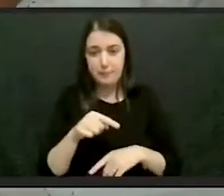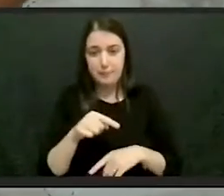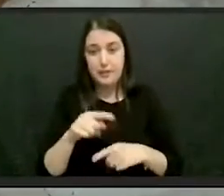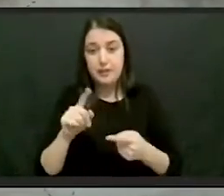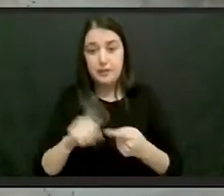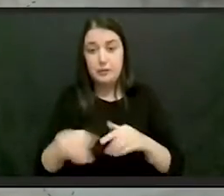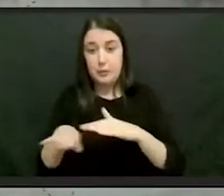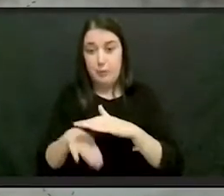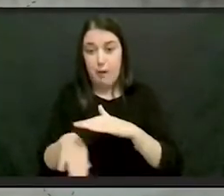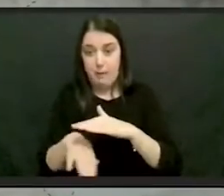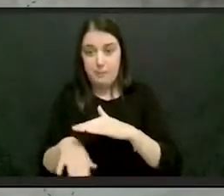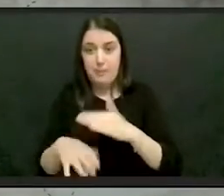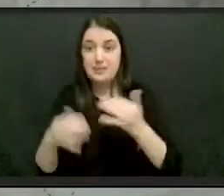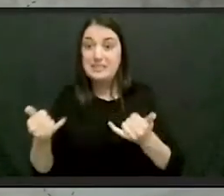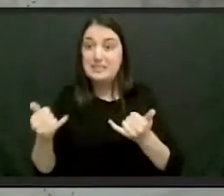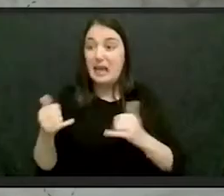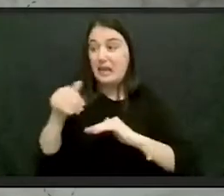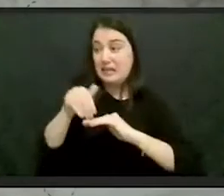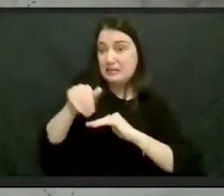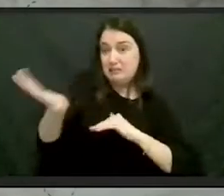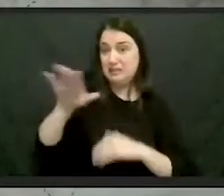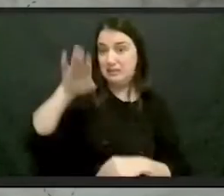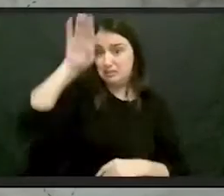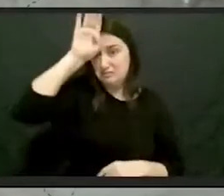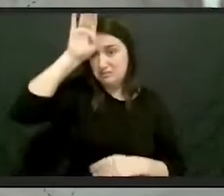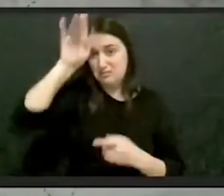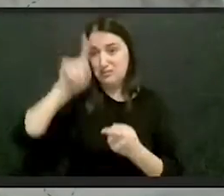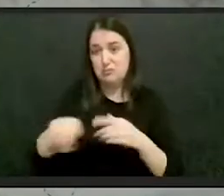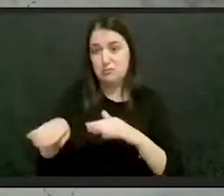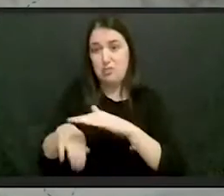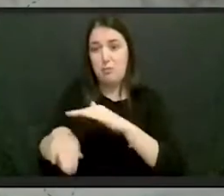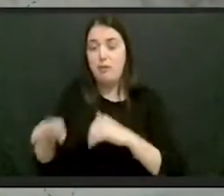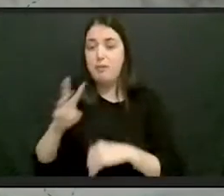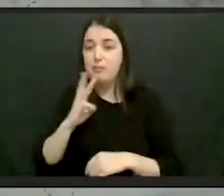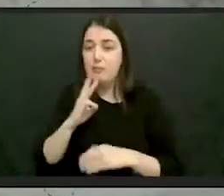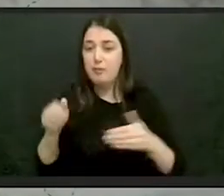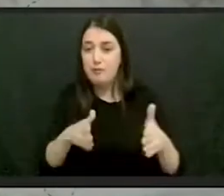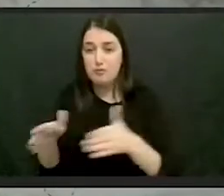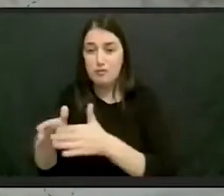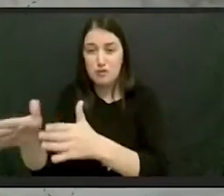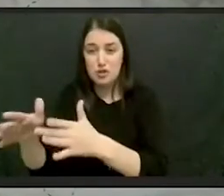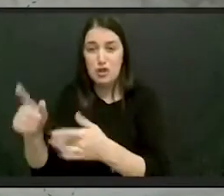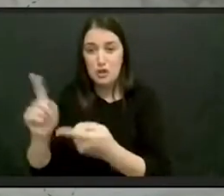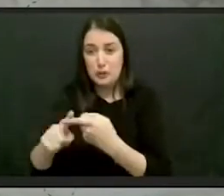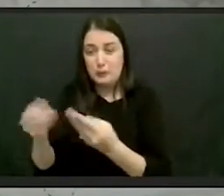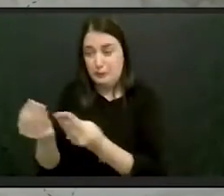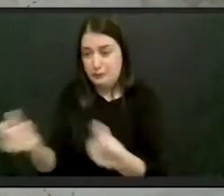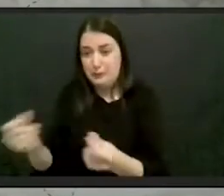crews into the bottom of the river drainage and sought out any isolated heat sources and worked aircraft in this river